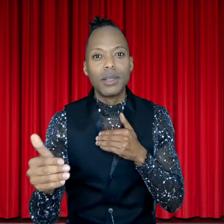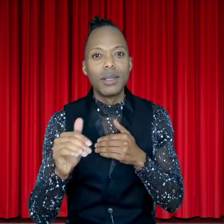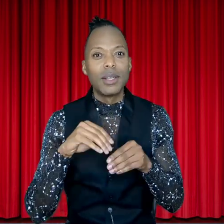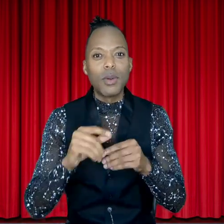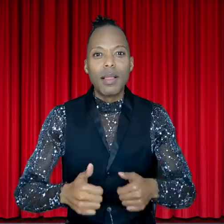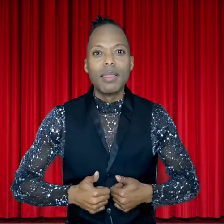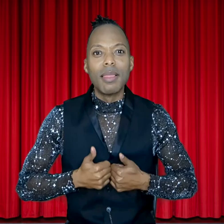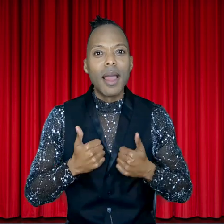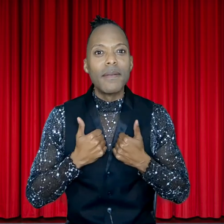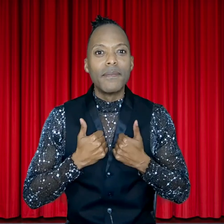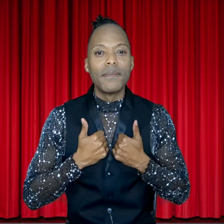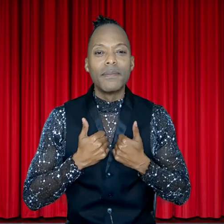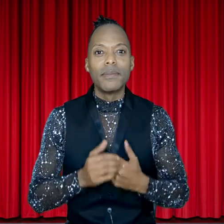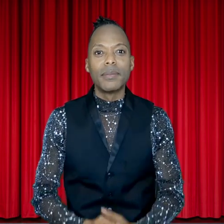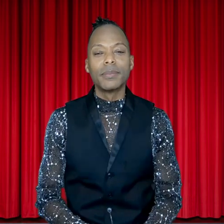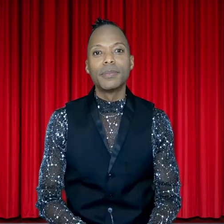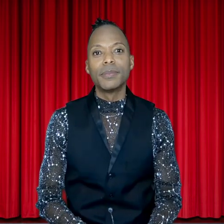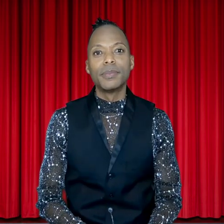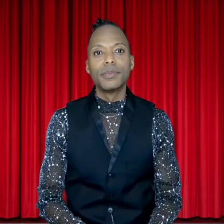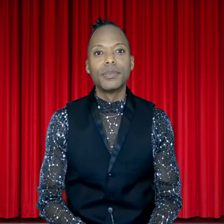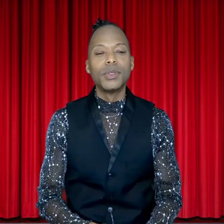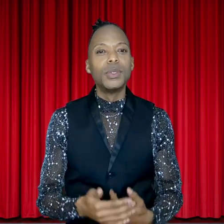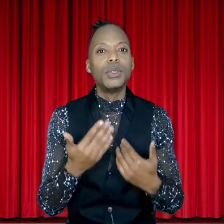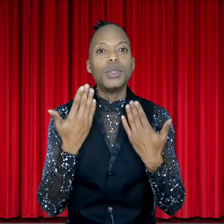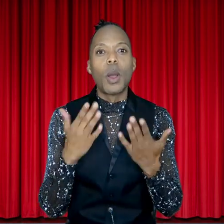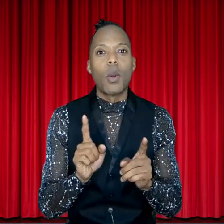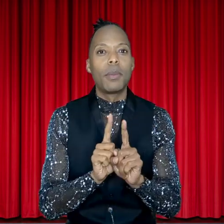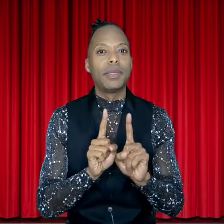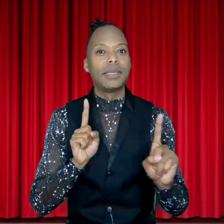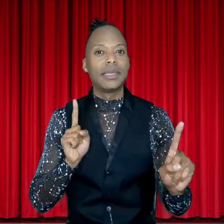You don't want to be distant... you want to continue to be friends